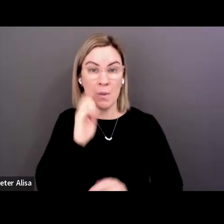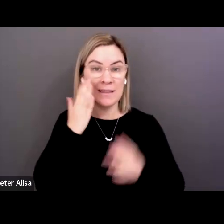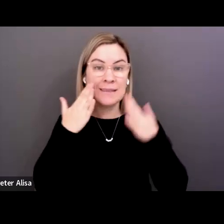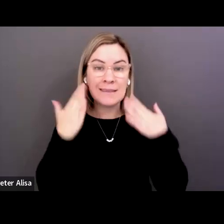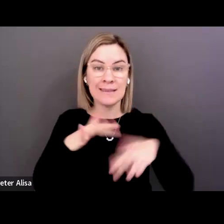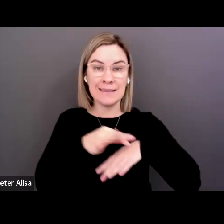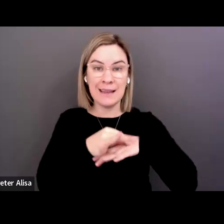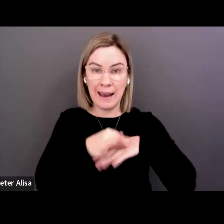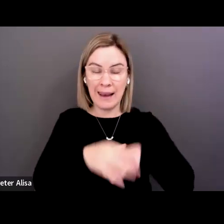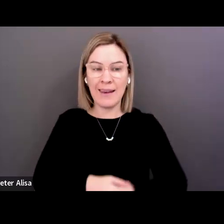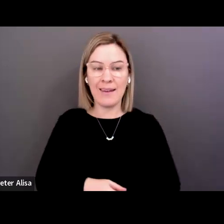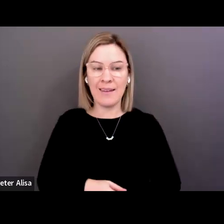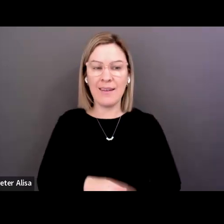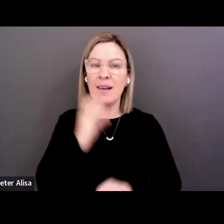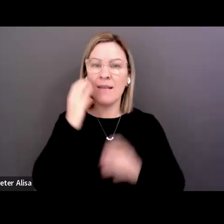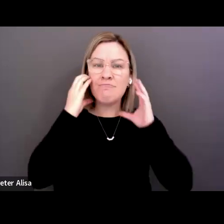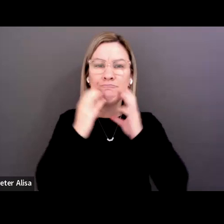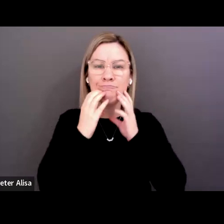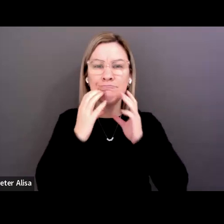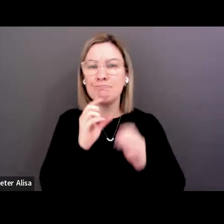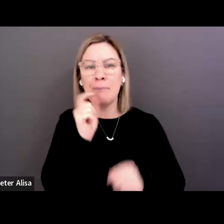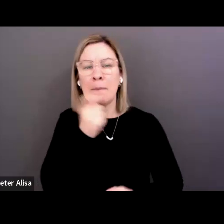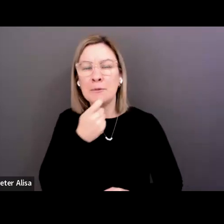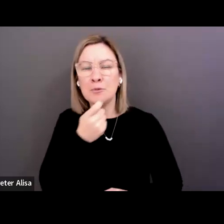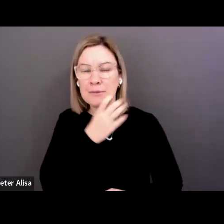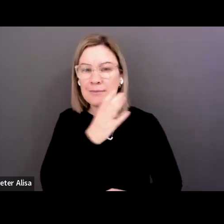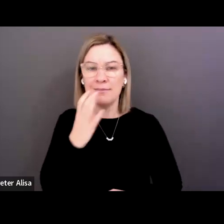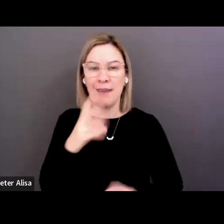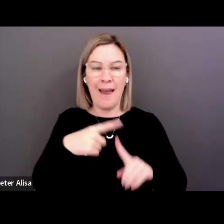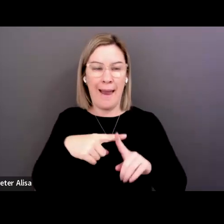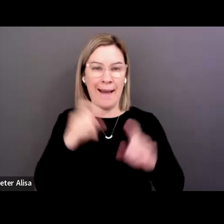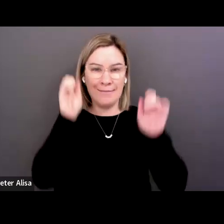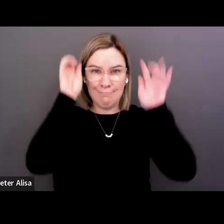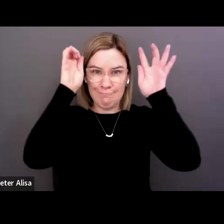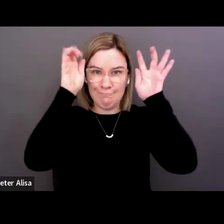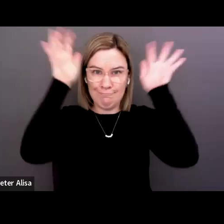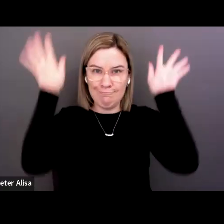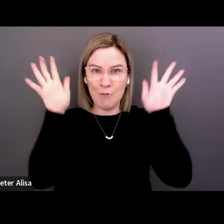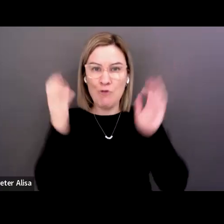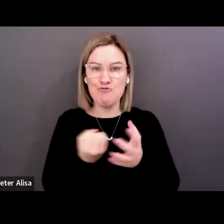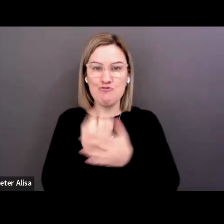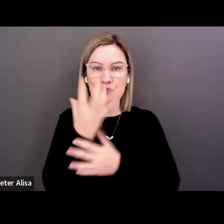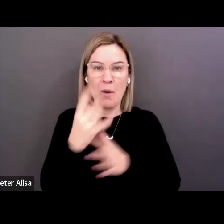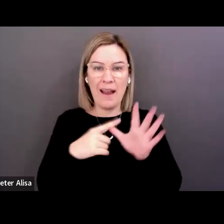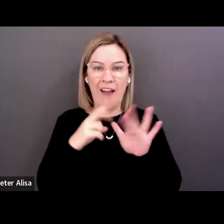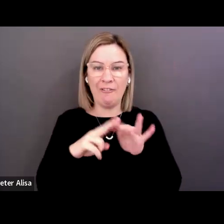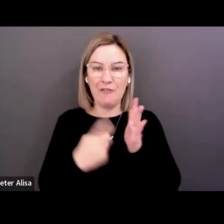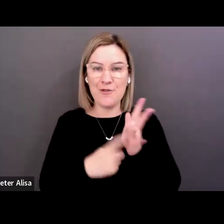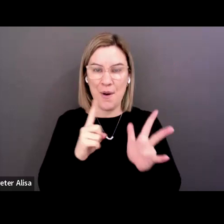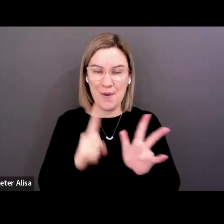Drua, the national rugby union team for Fiji, they represent us in the Super